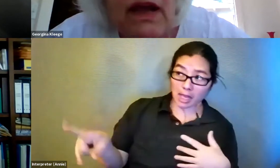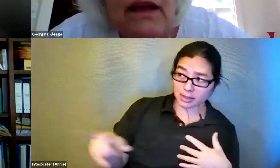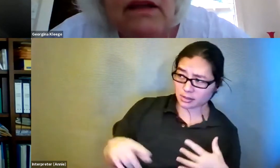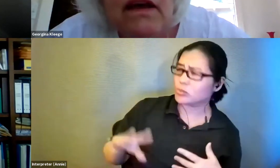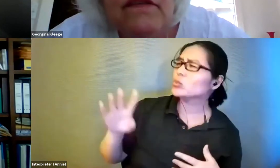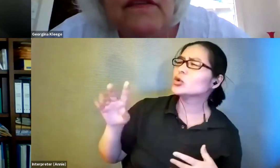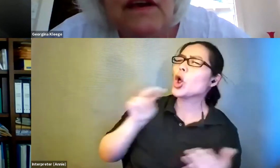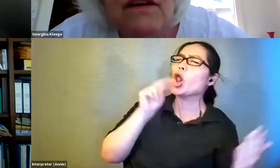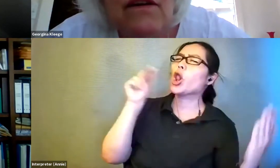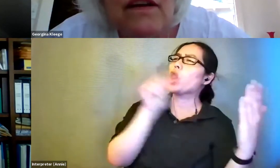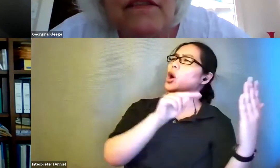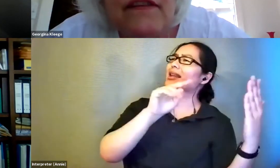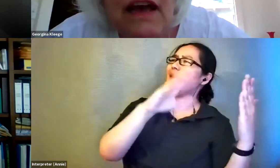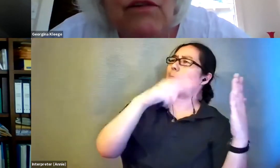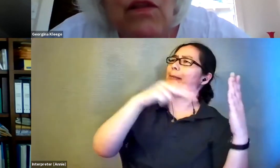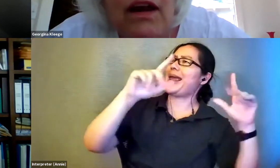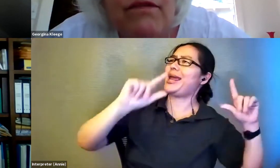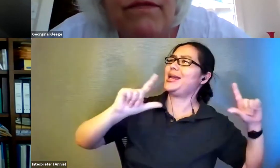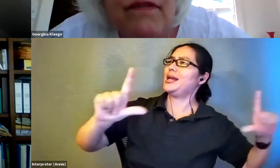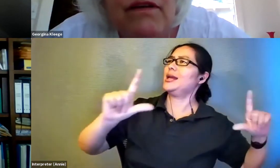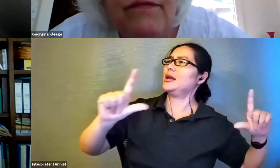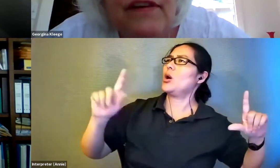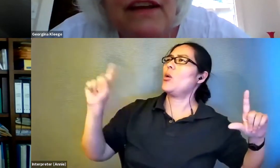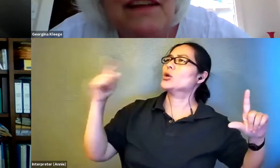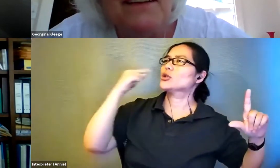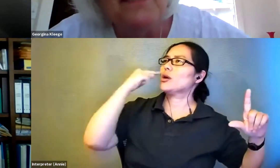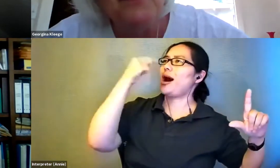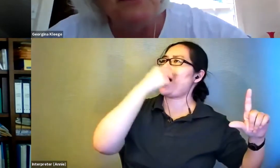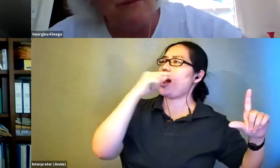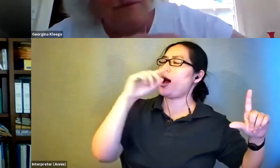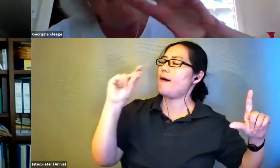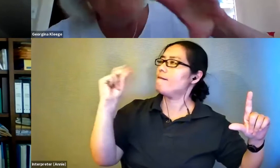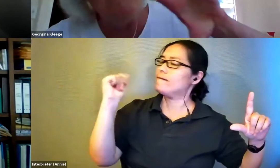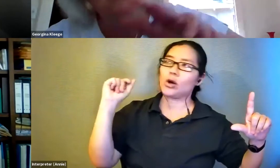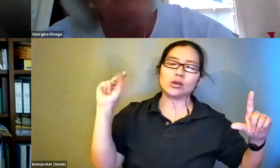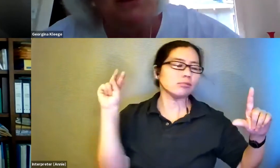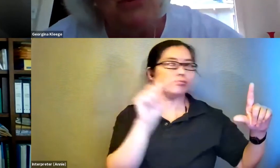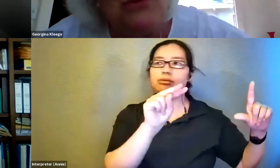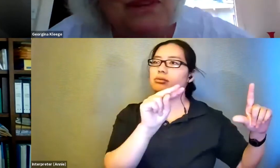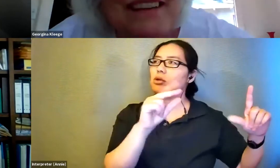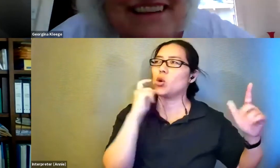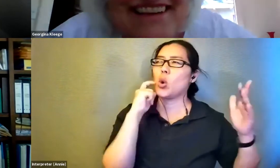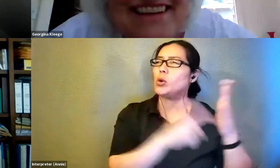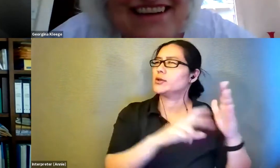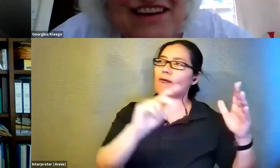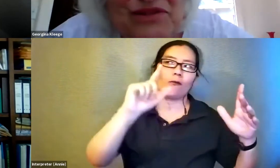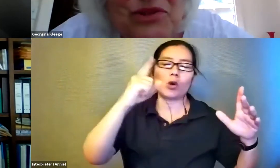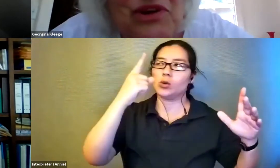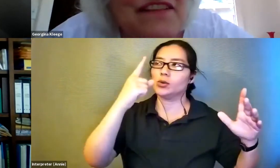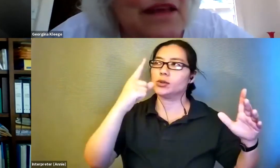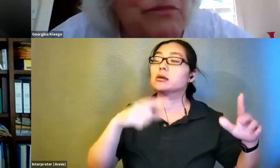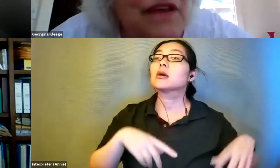Recognizing that artists have a lot of techniques to make people look at something